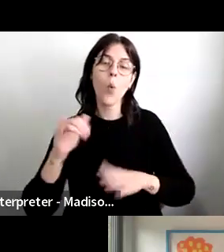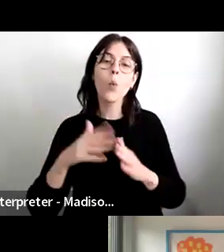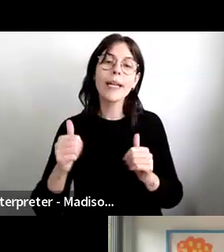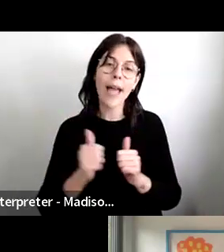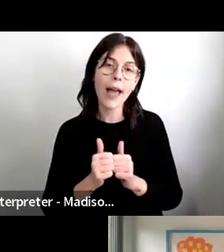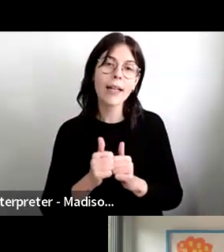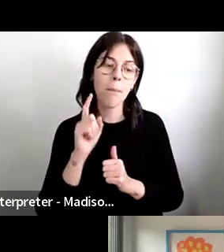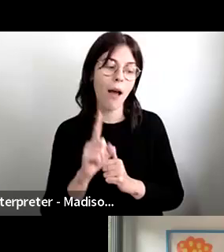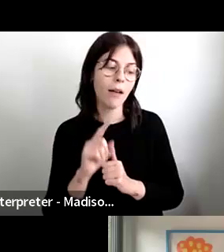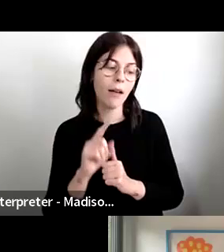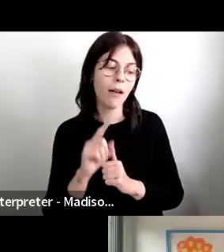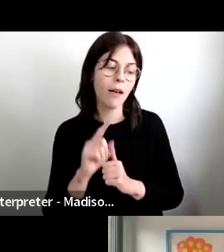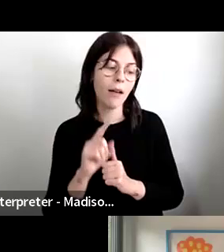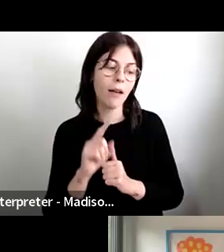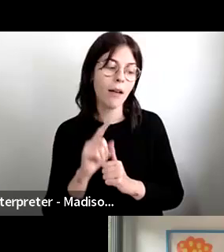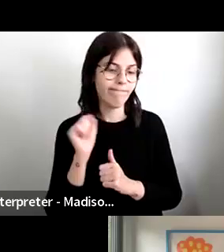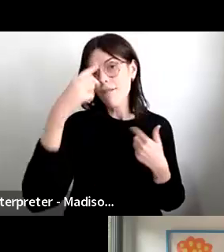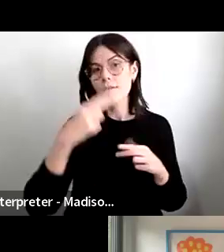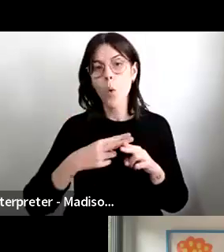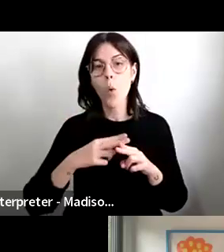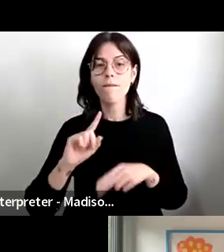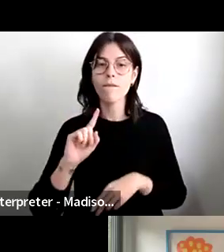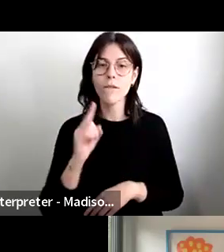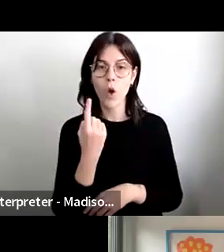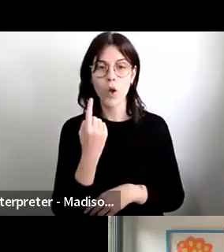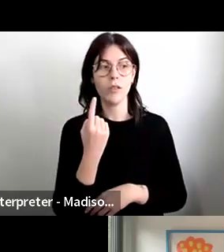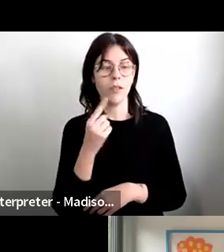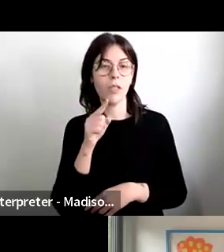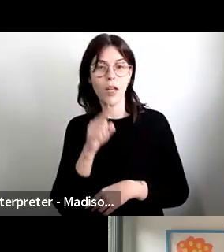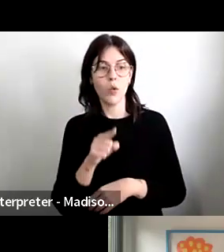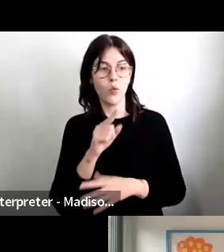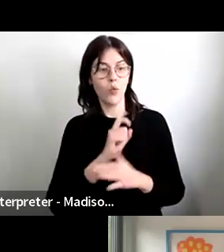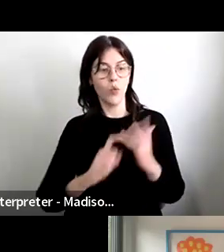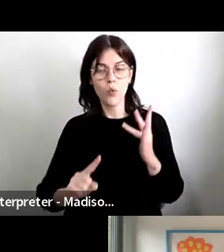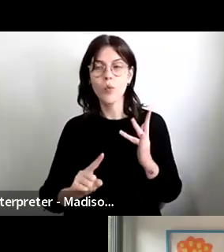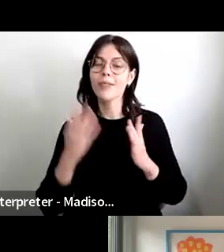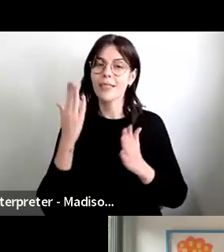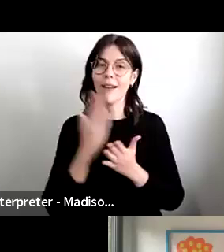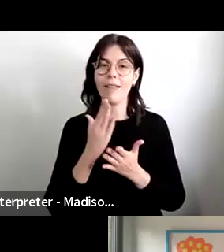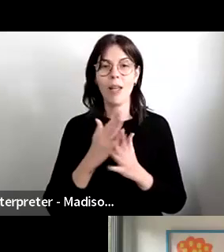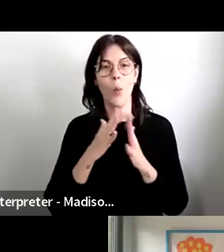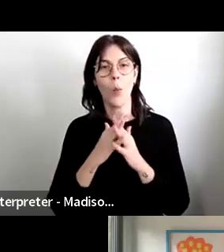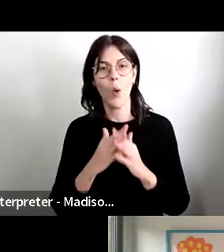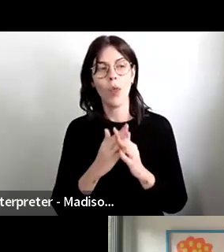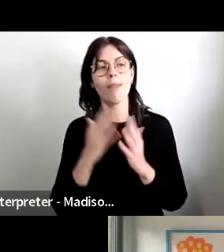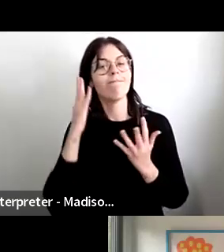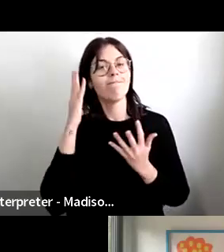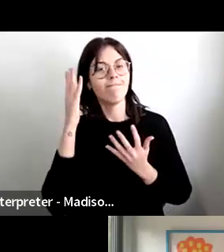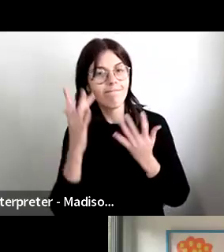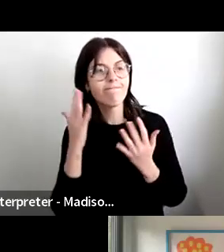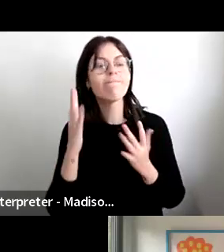I think, for the first one that use it, it definitely is worth considering taking a breather